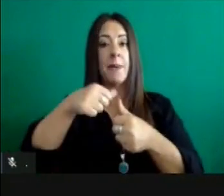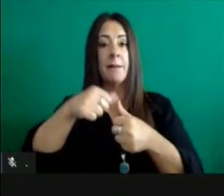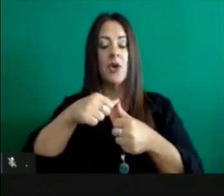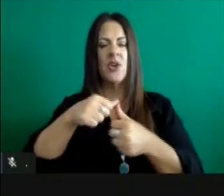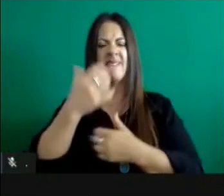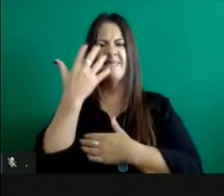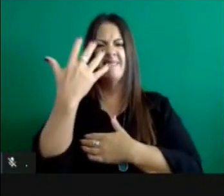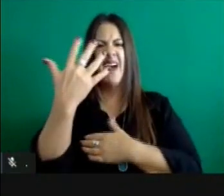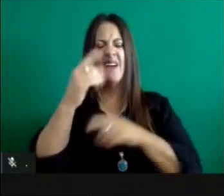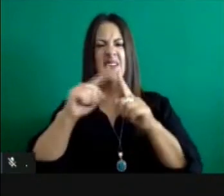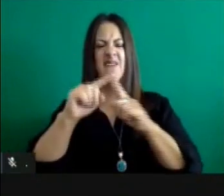EVEN IN THOSE AREAS, SOME SIGNIFICANT CONCERN.